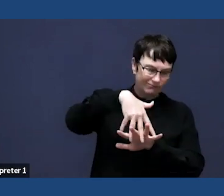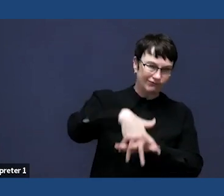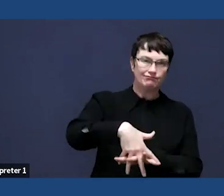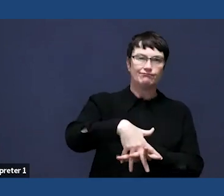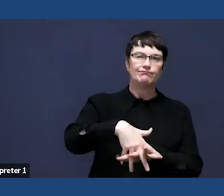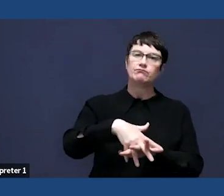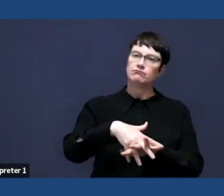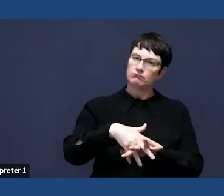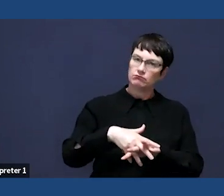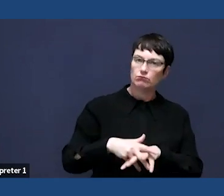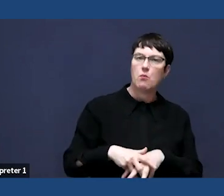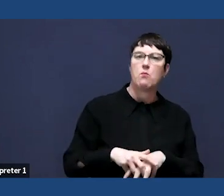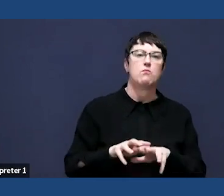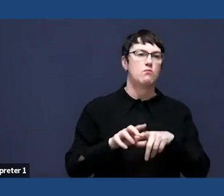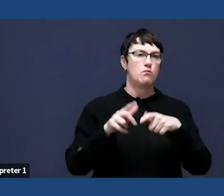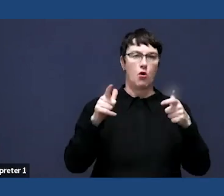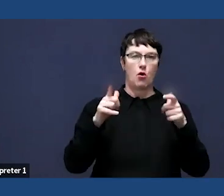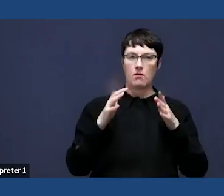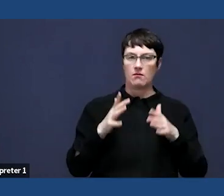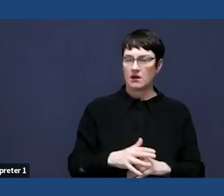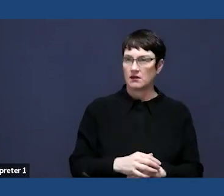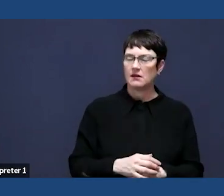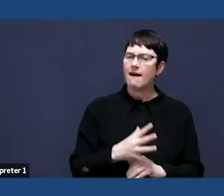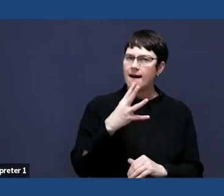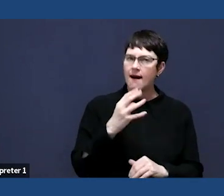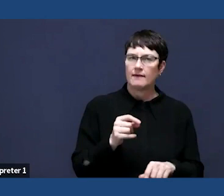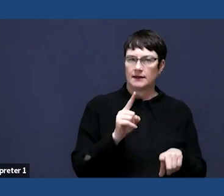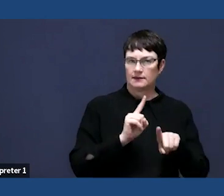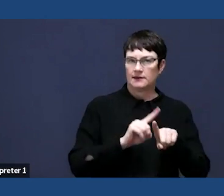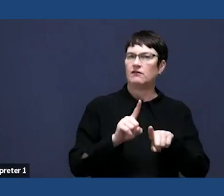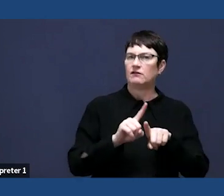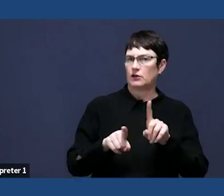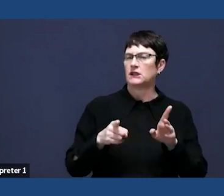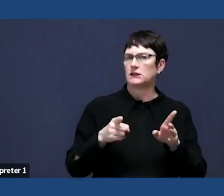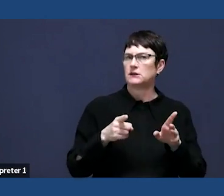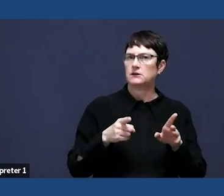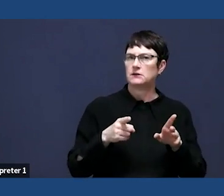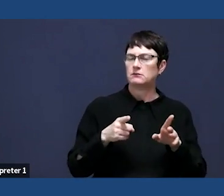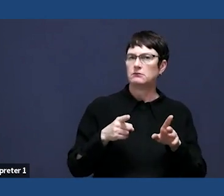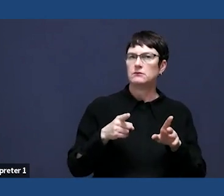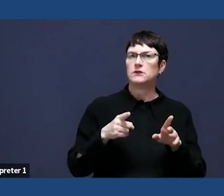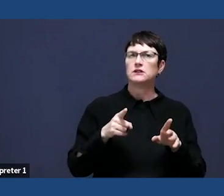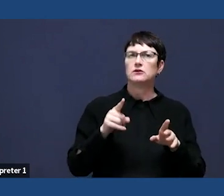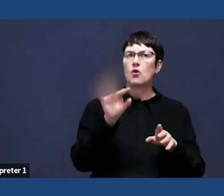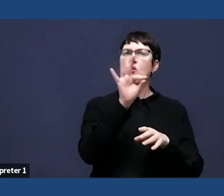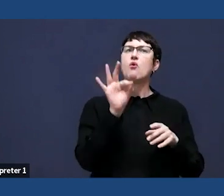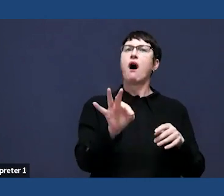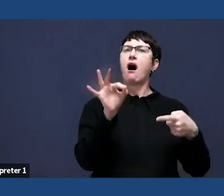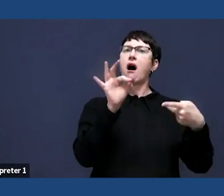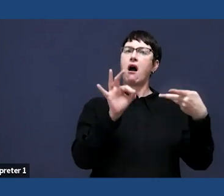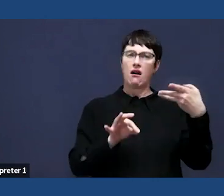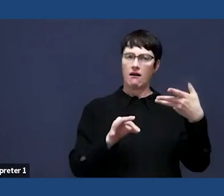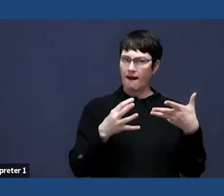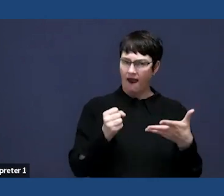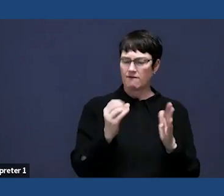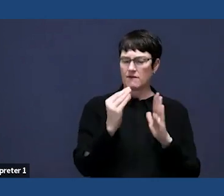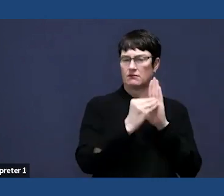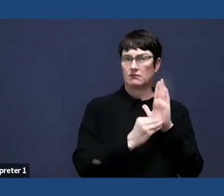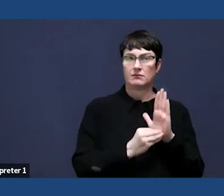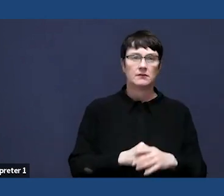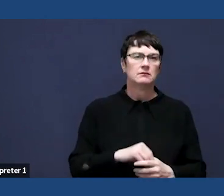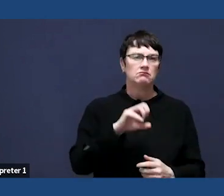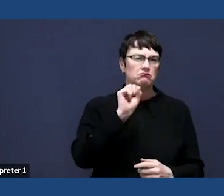One is even today in the United Nations Sustainable Development Goal and agenda for the person